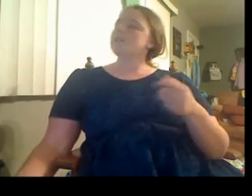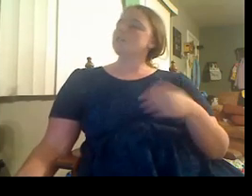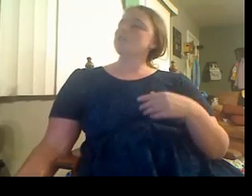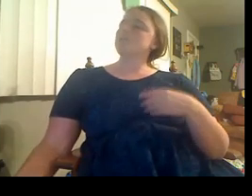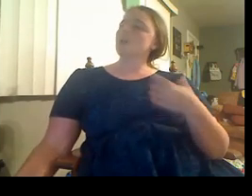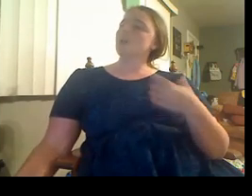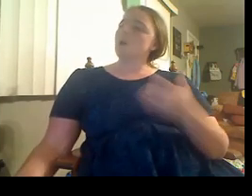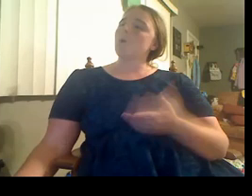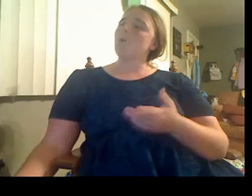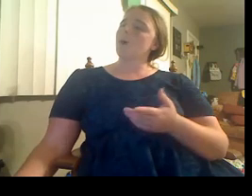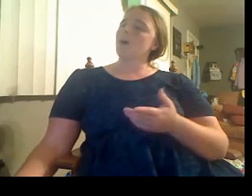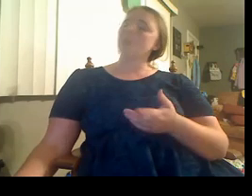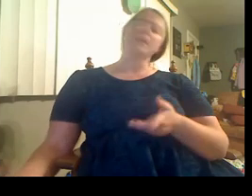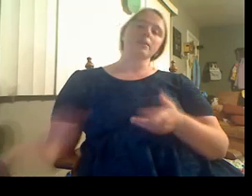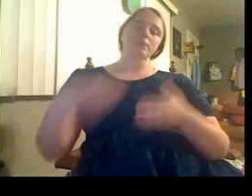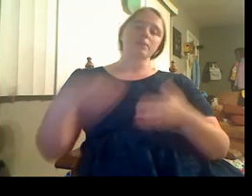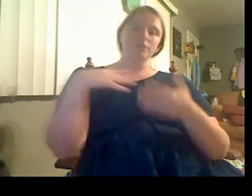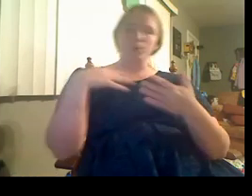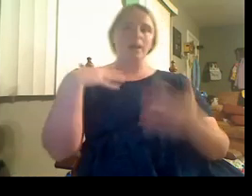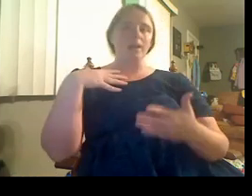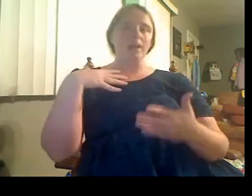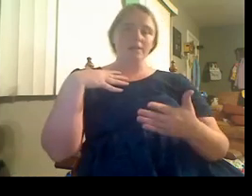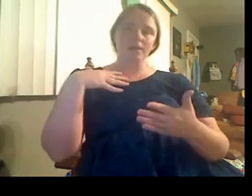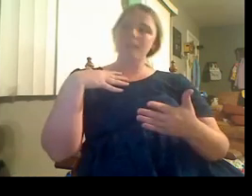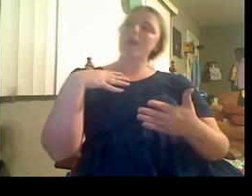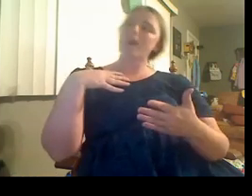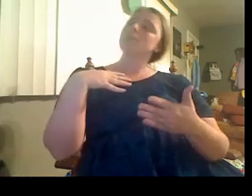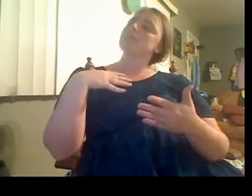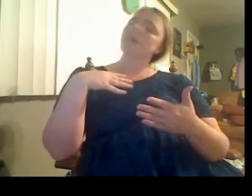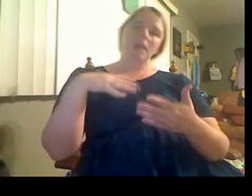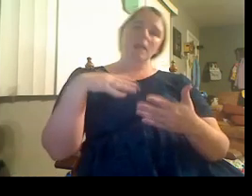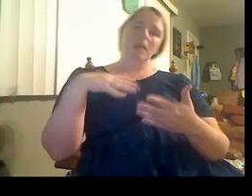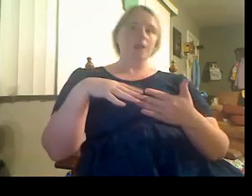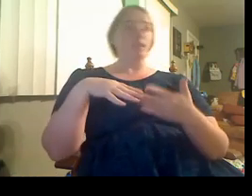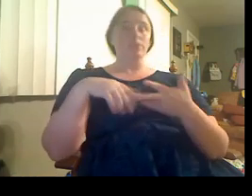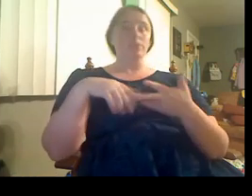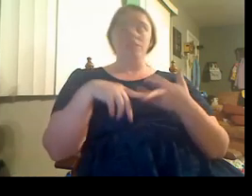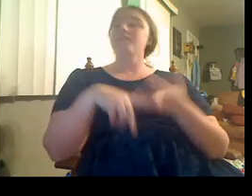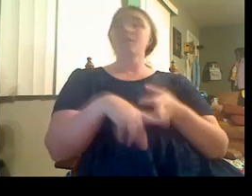Did you know that there was this new guidelines that came out, and that there's a self assessment,